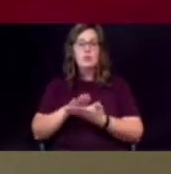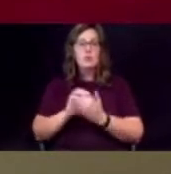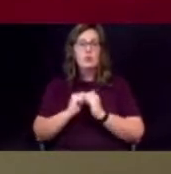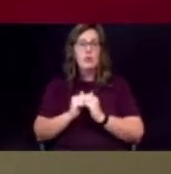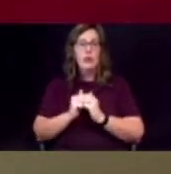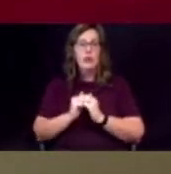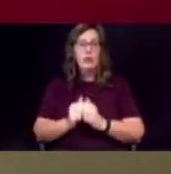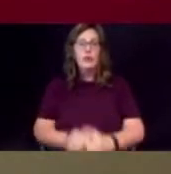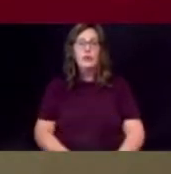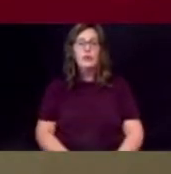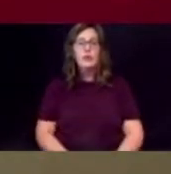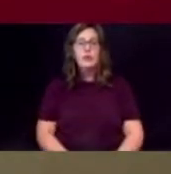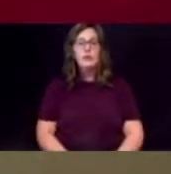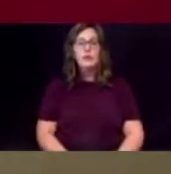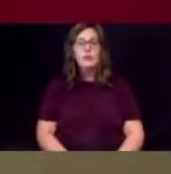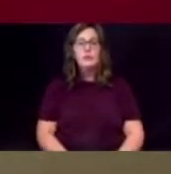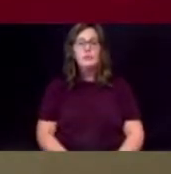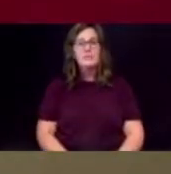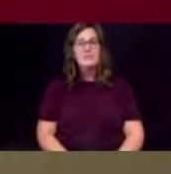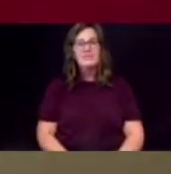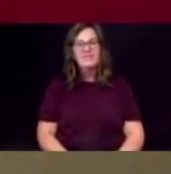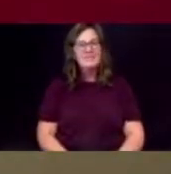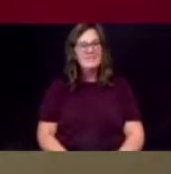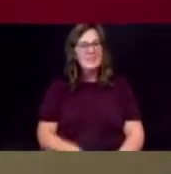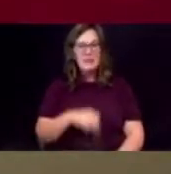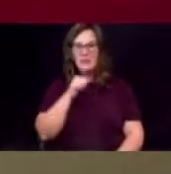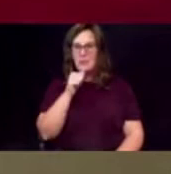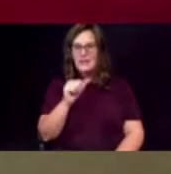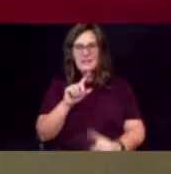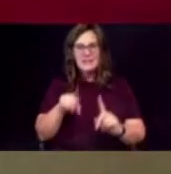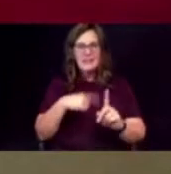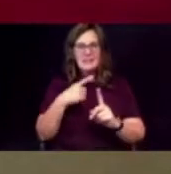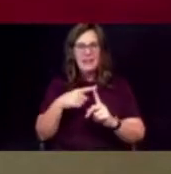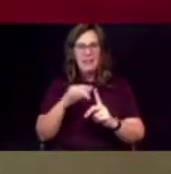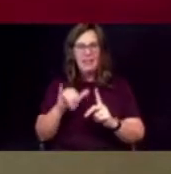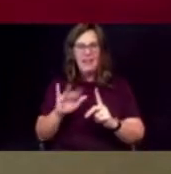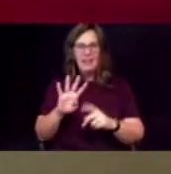uh yeah it it wasn't until about maybe fourth or fifth grade that i knew that there was other